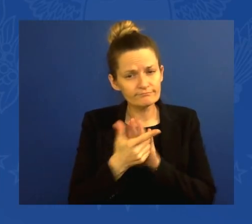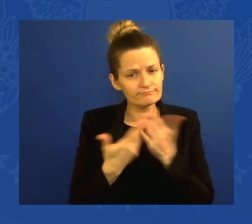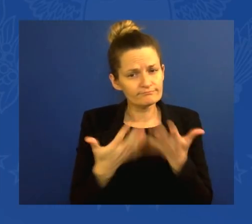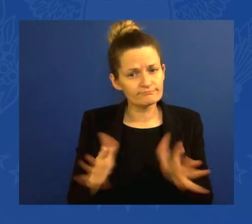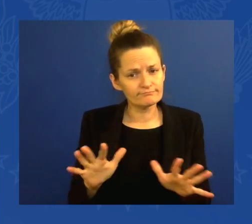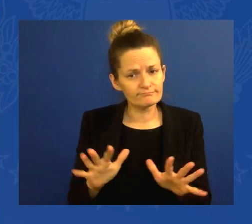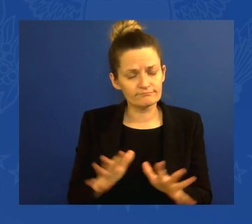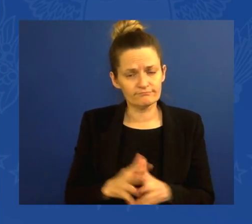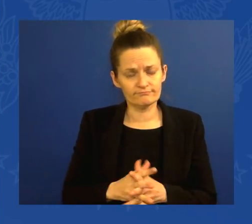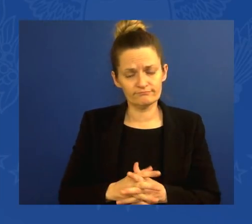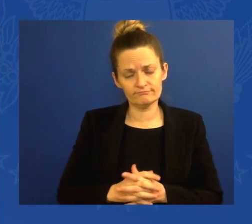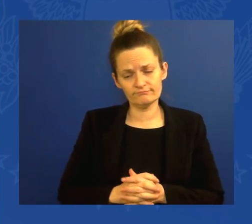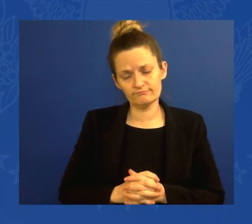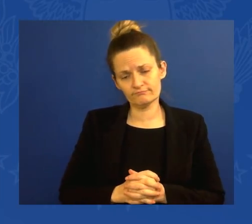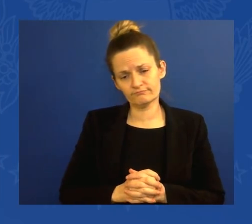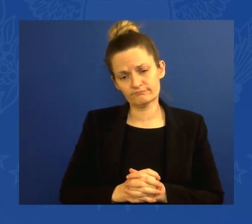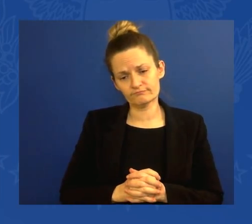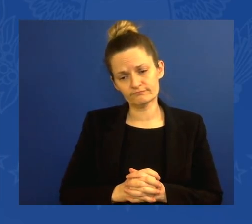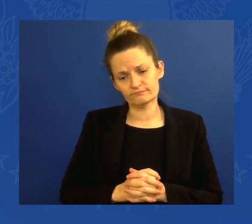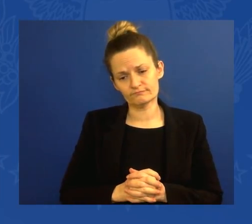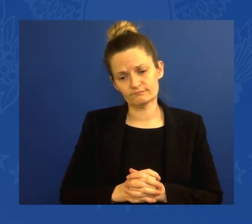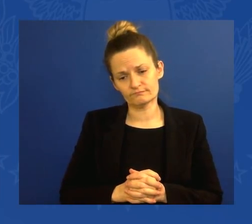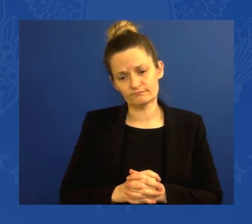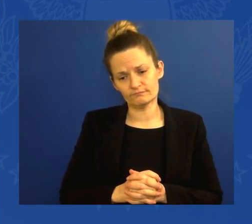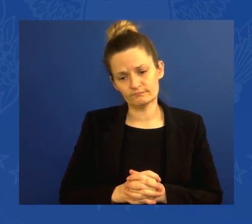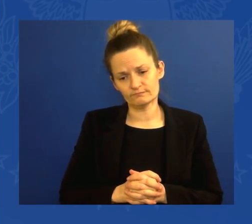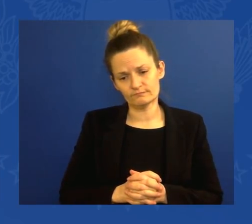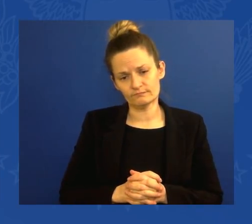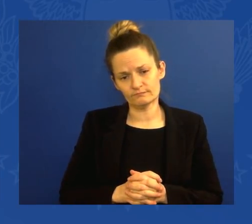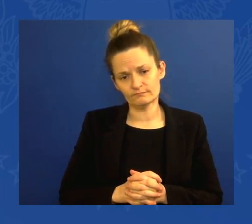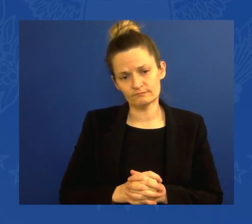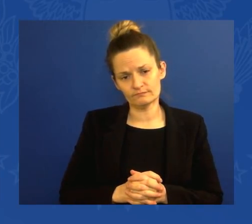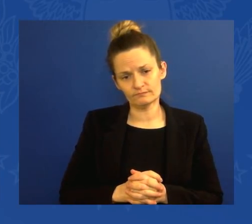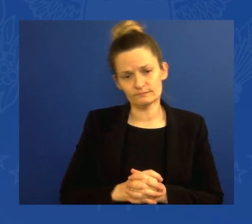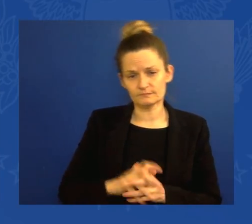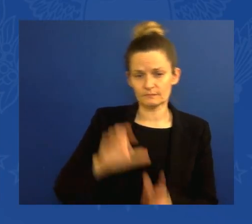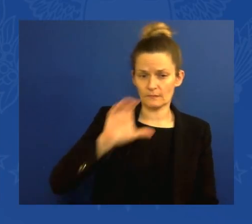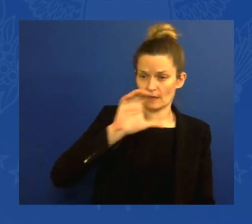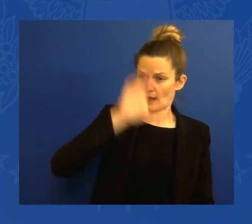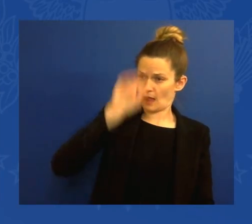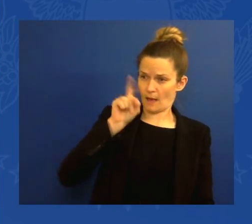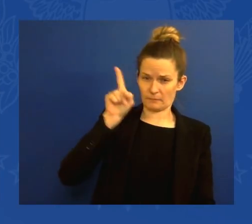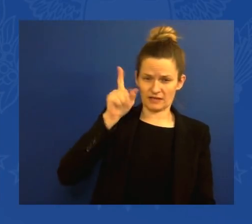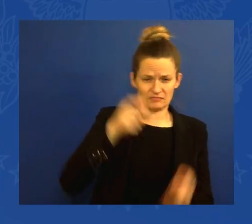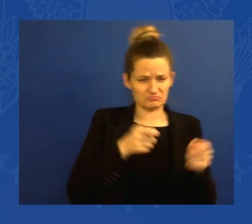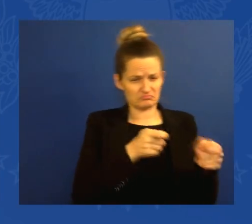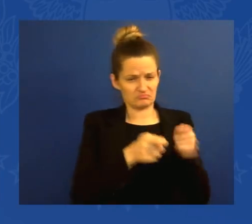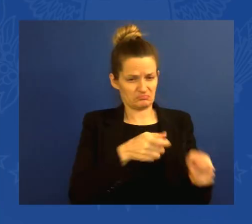Giving the employer absolute power to decide isn't how justice is supposed to work. It should be the choice of the employee